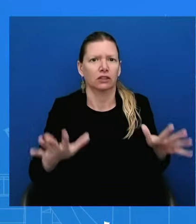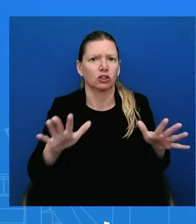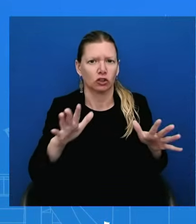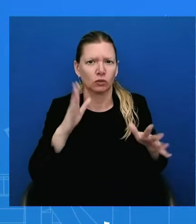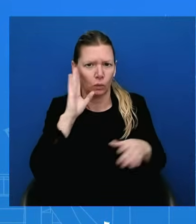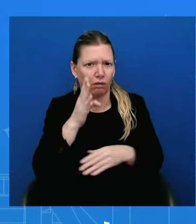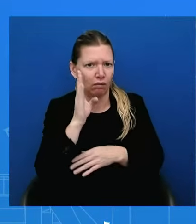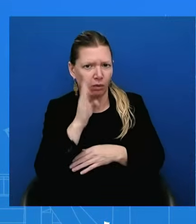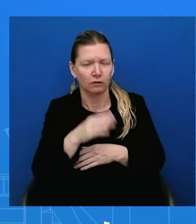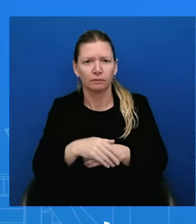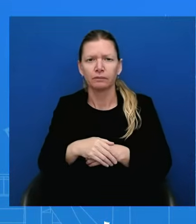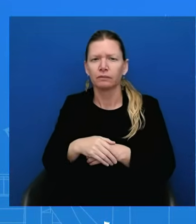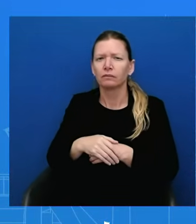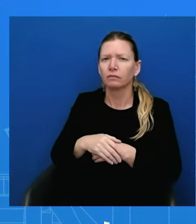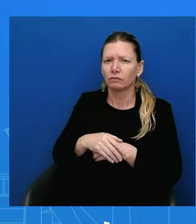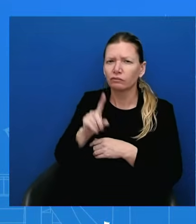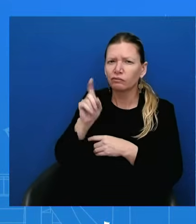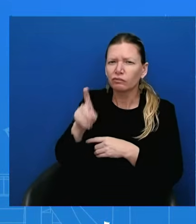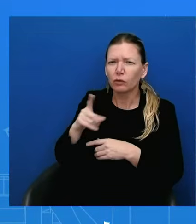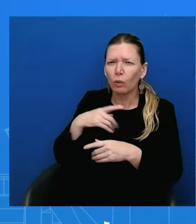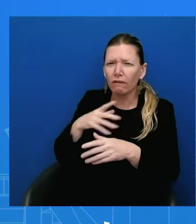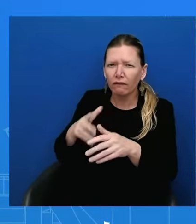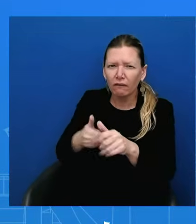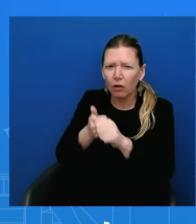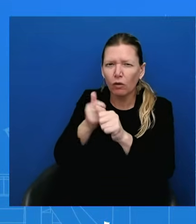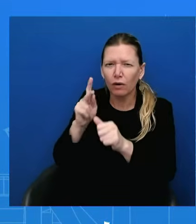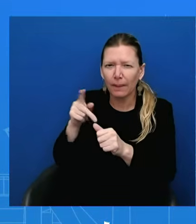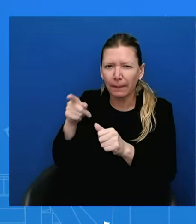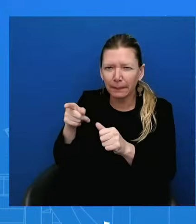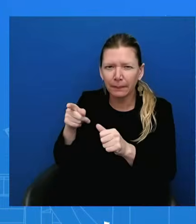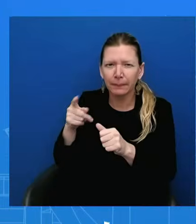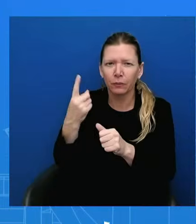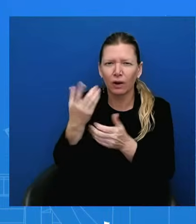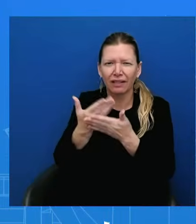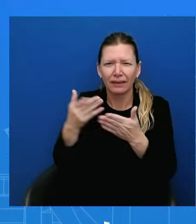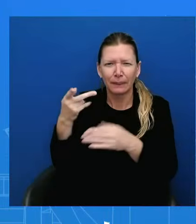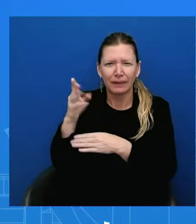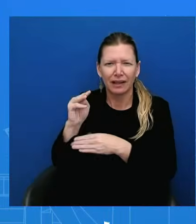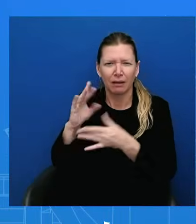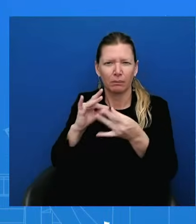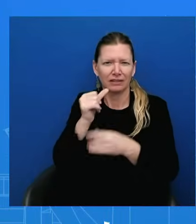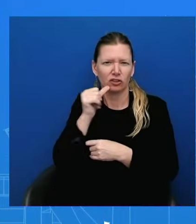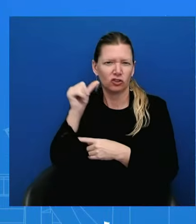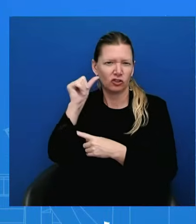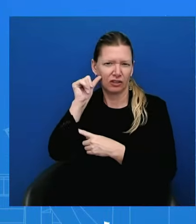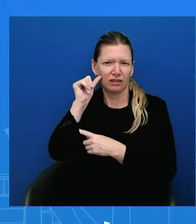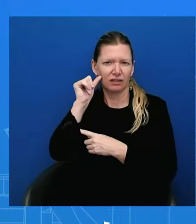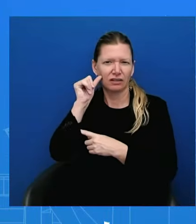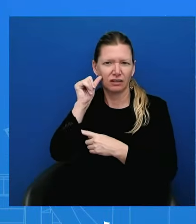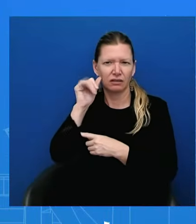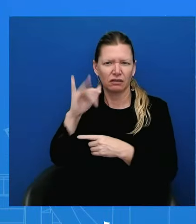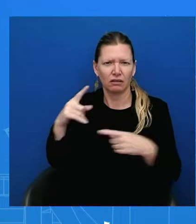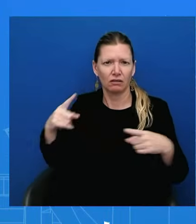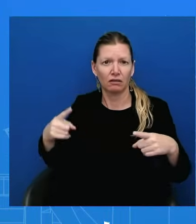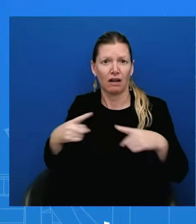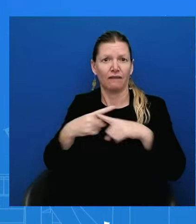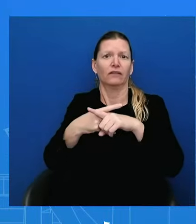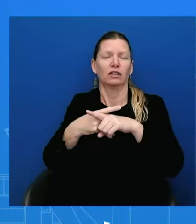is that the conflict has had one of the lowest ratios of combatant-to-noncombat casualties in the history of urban warfare. Obviously, our own State Department